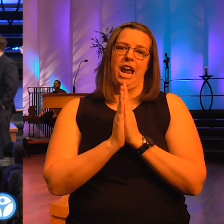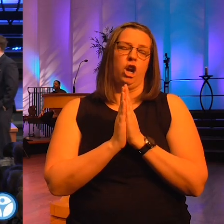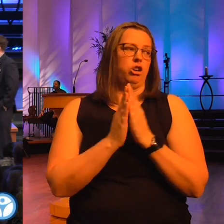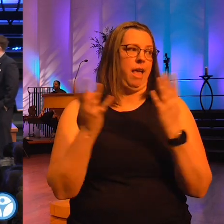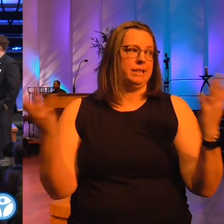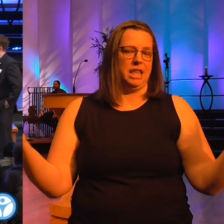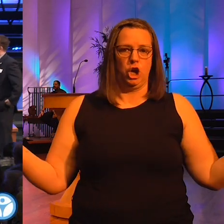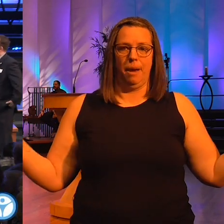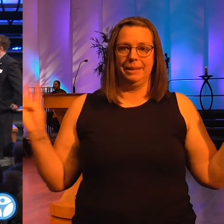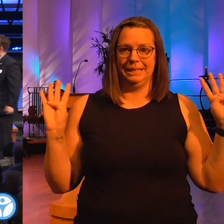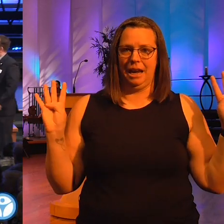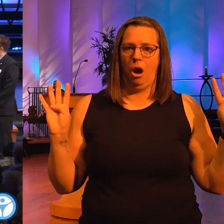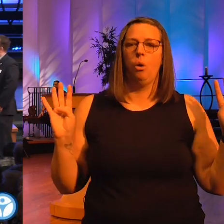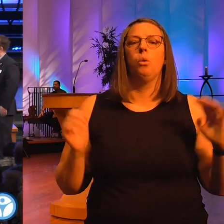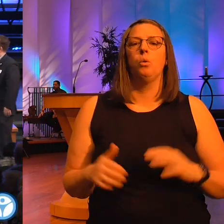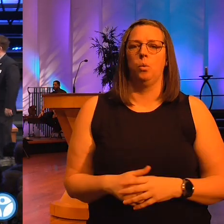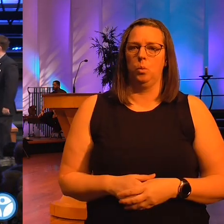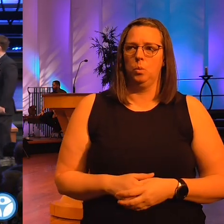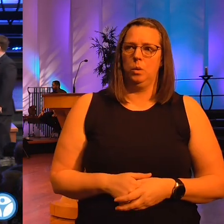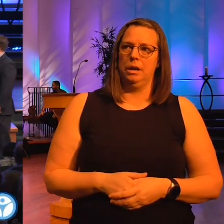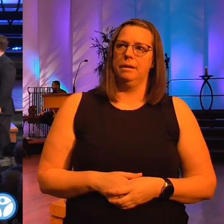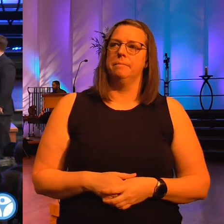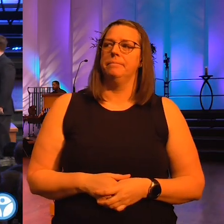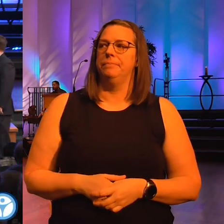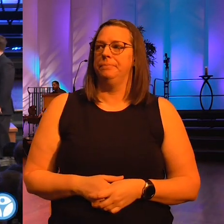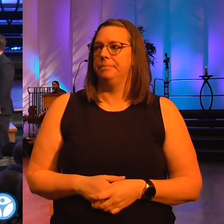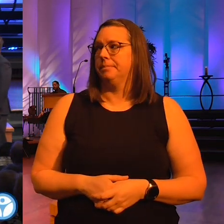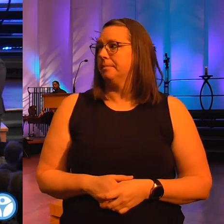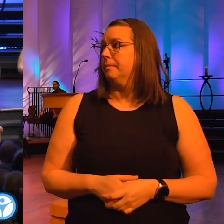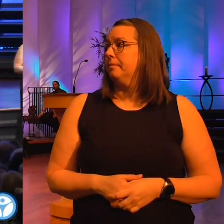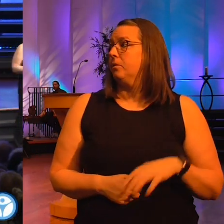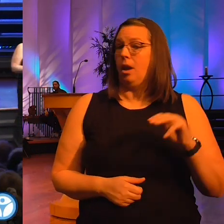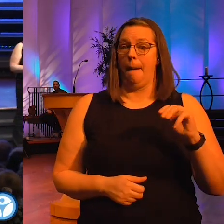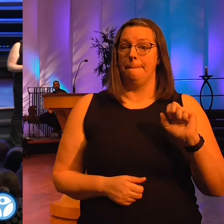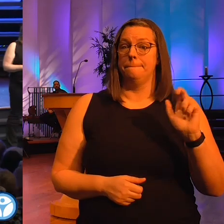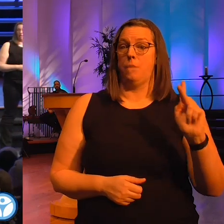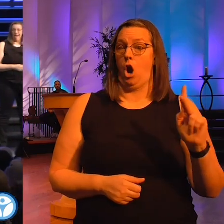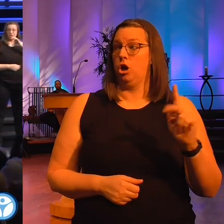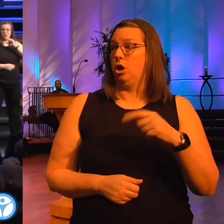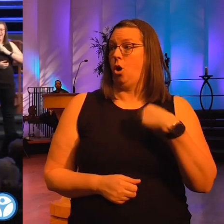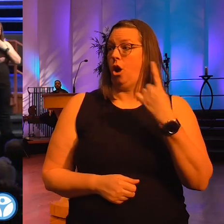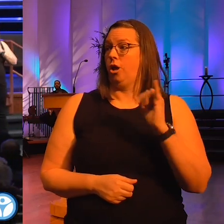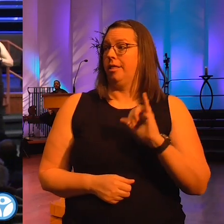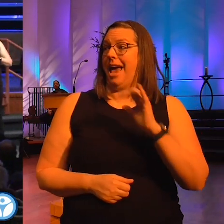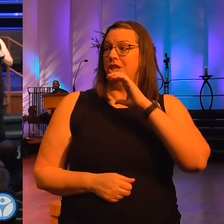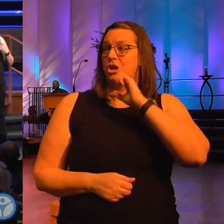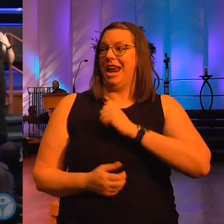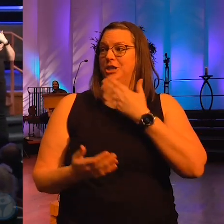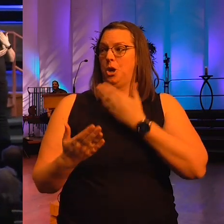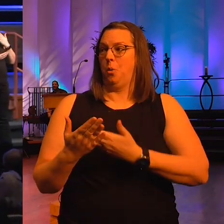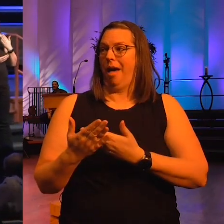here in front Mark you look like you are aging well thank you I I feel like I'm aging well